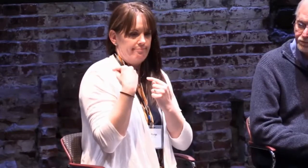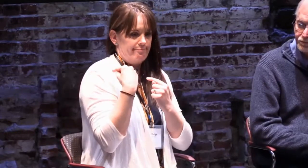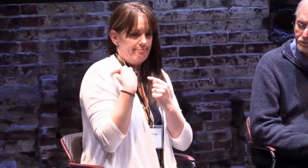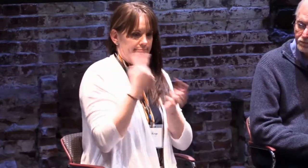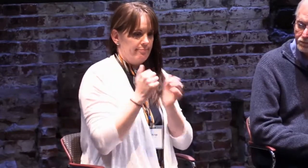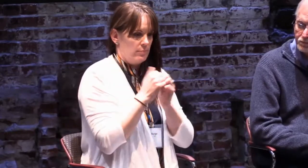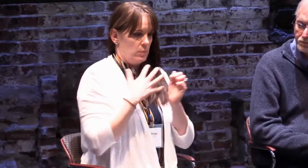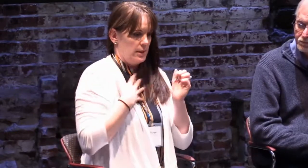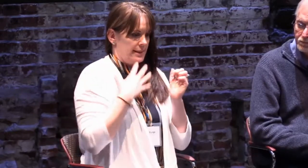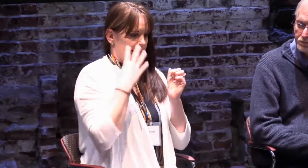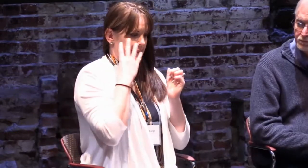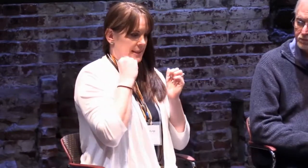So looking back